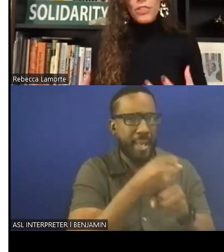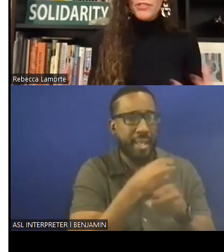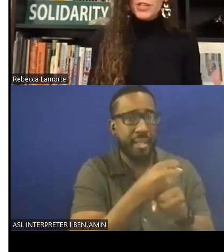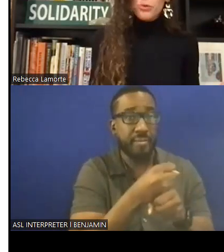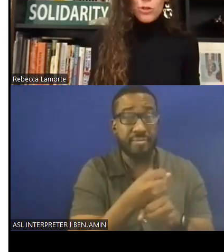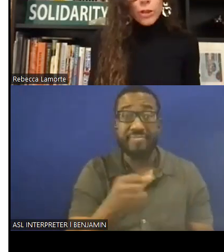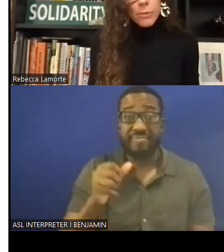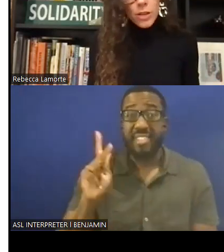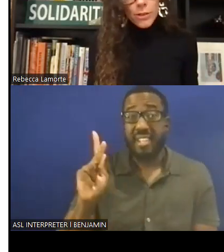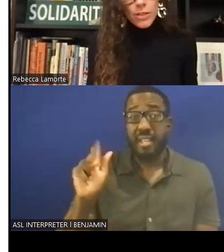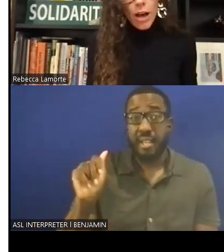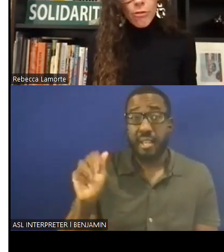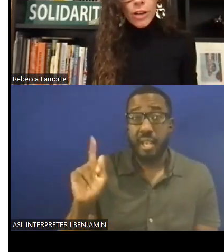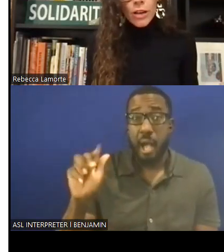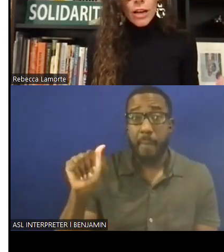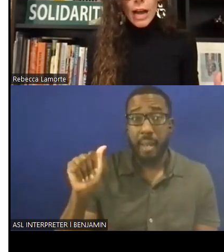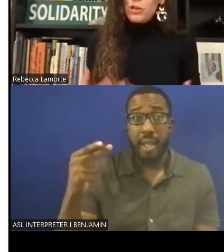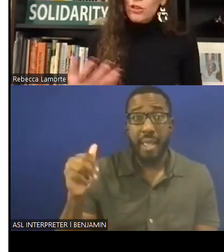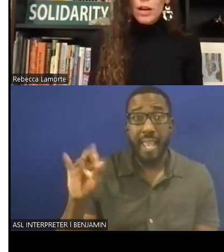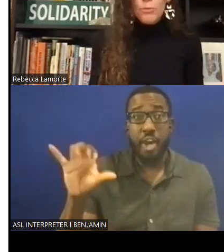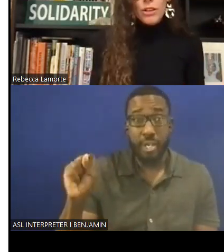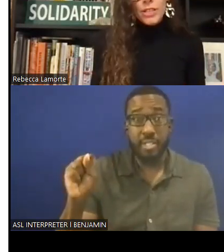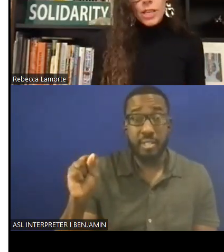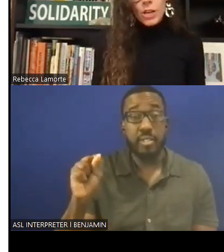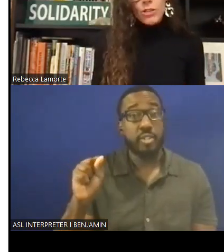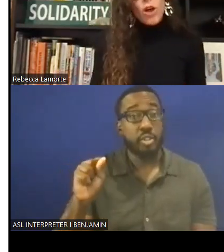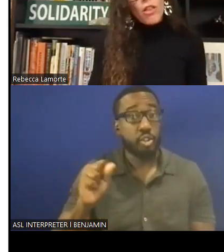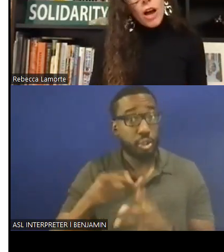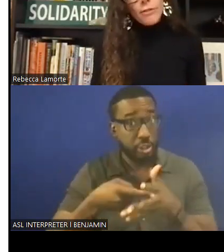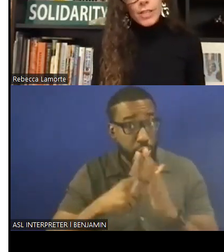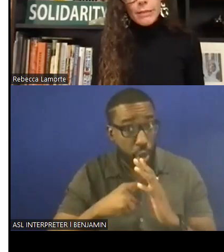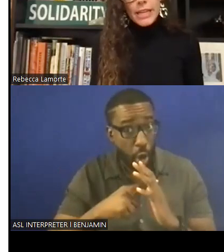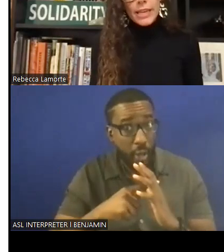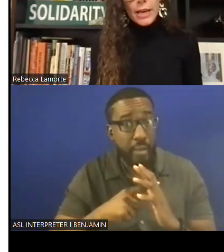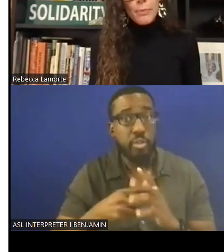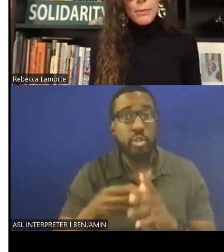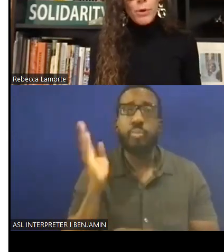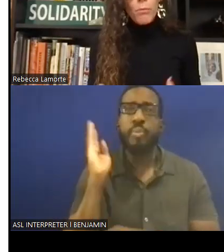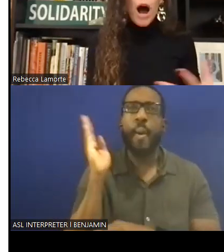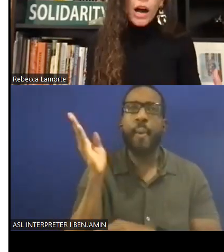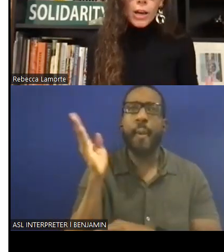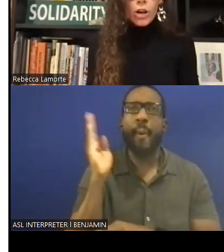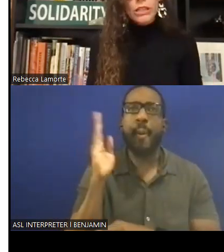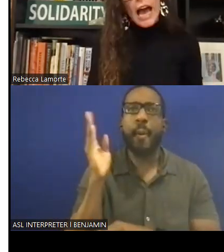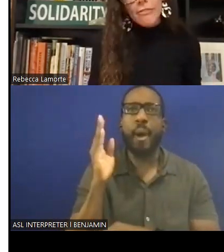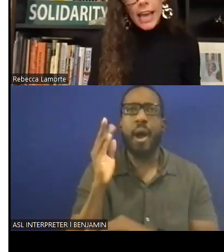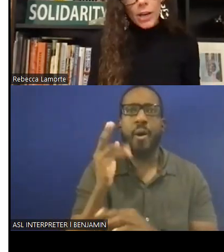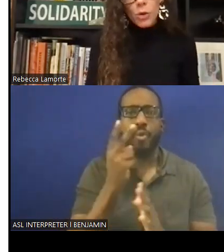with a visual description of herself. I'm sure a number of us here saw the coverage in the media, people mocking her, laughing at her.